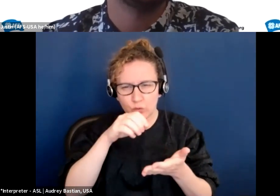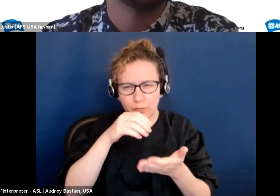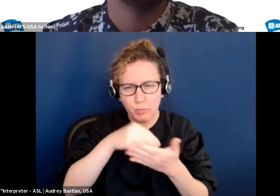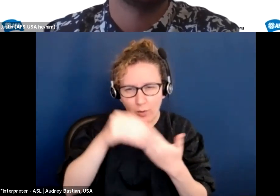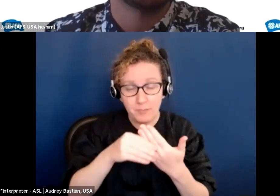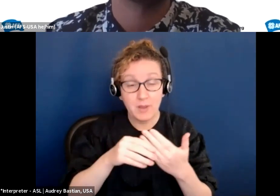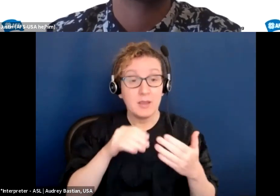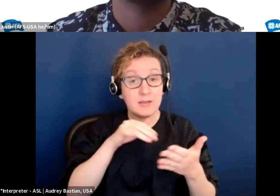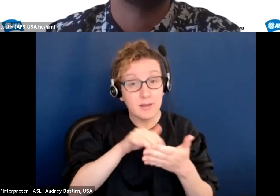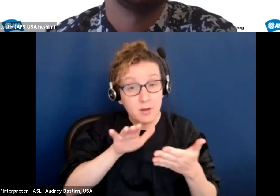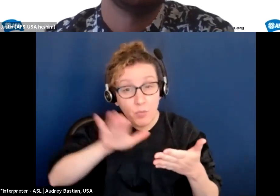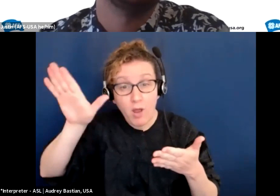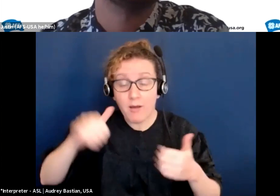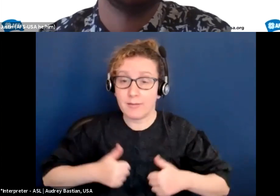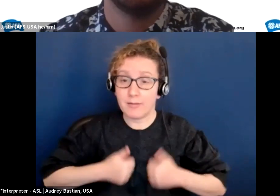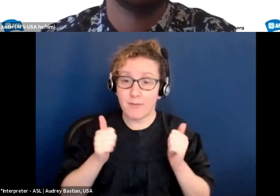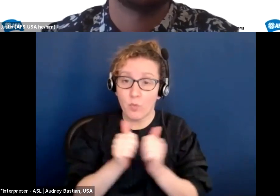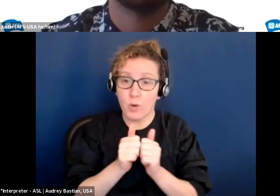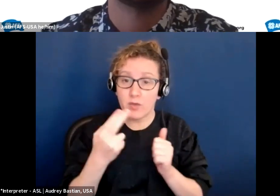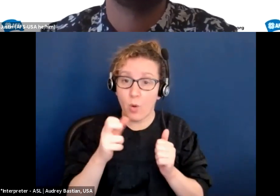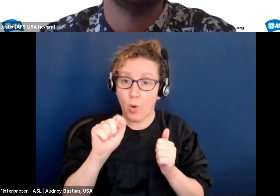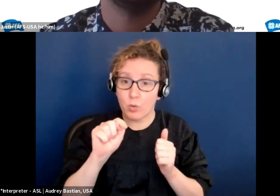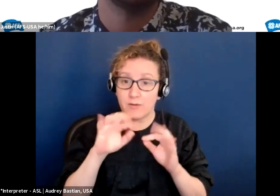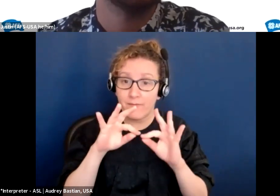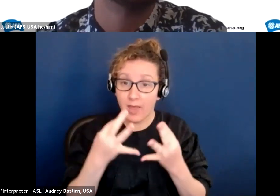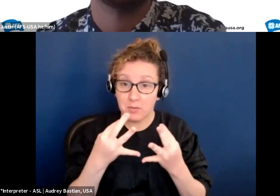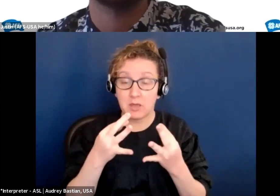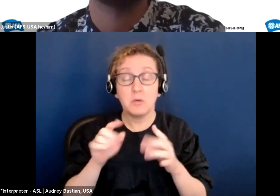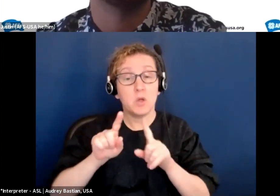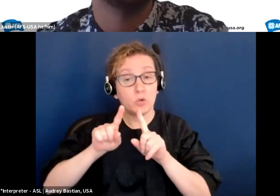and attend a local high school. This gives them the full immersion experience of what